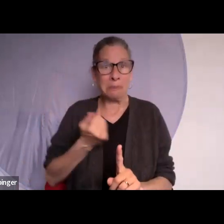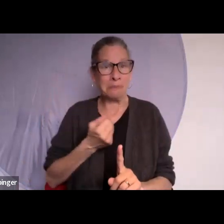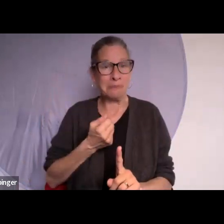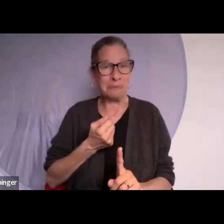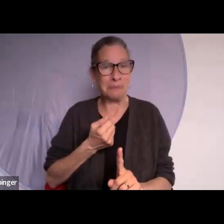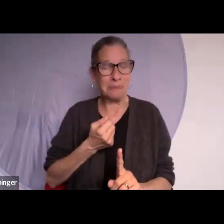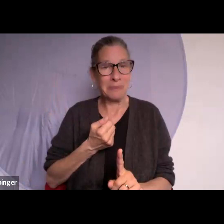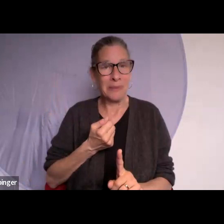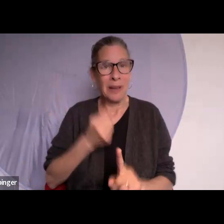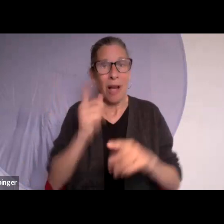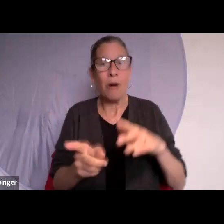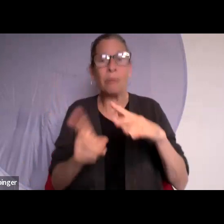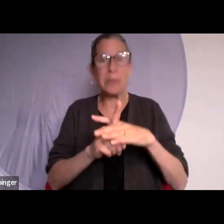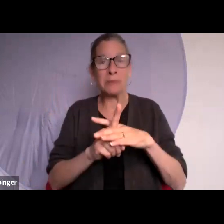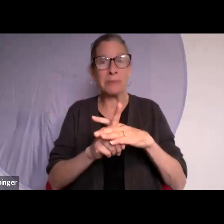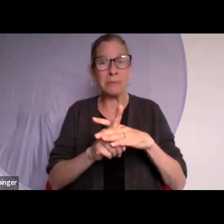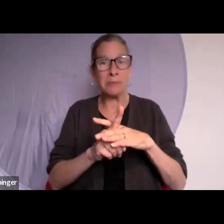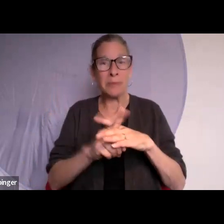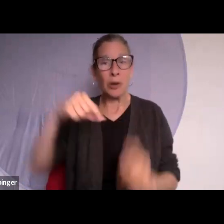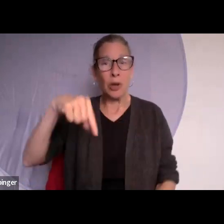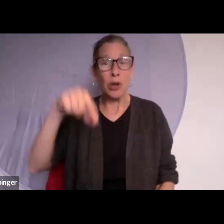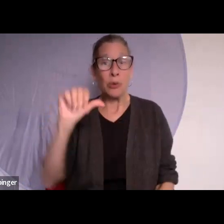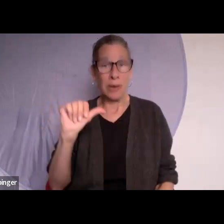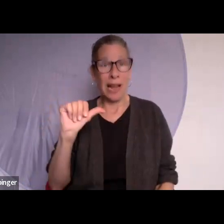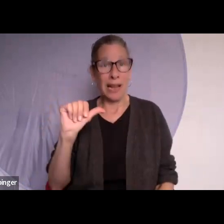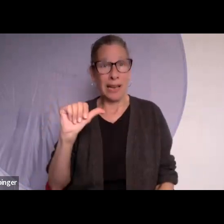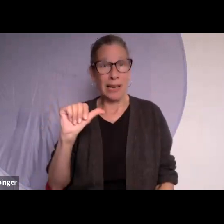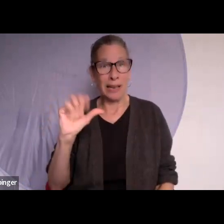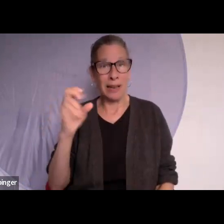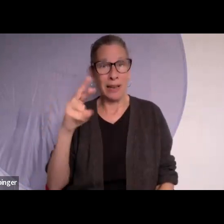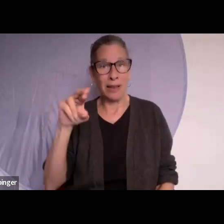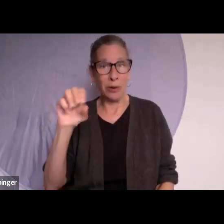[Christopher Leydoln] I was gonna hop in on one of the Q&A questions, but only to say